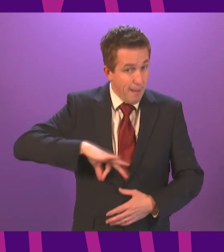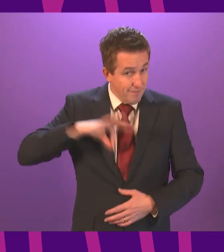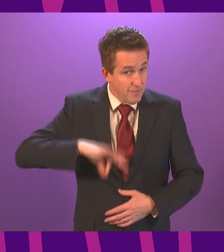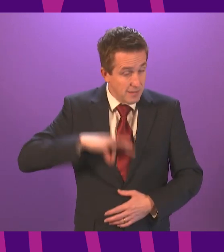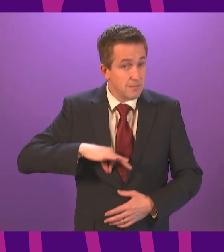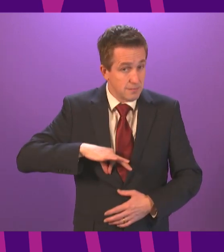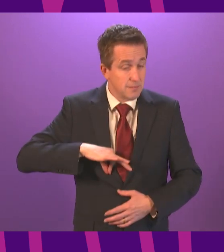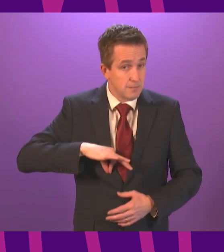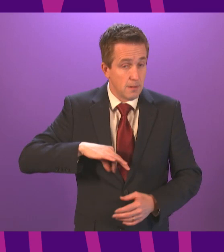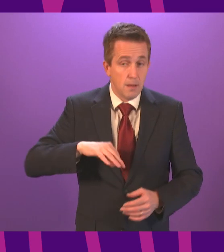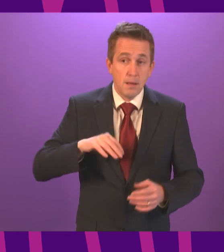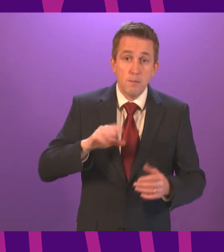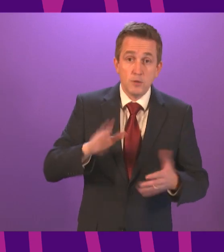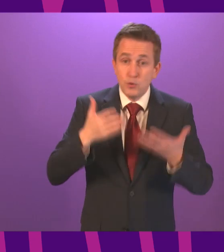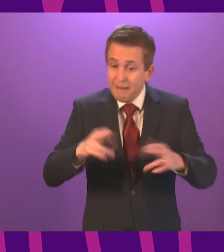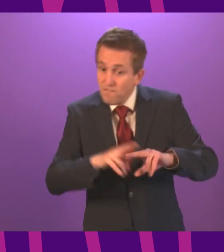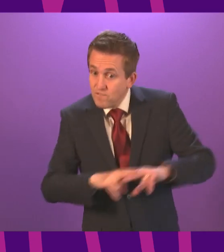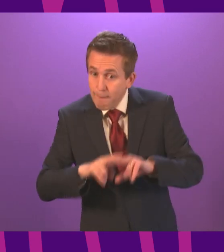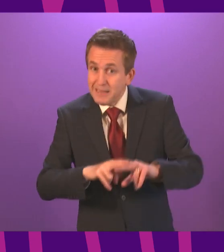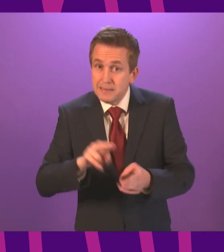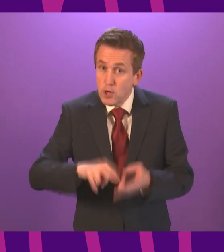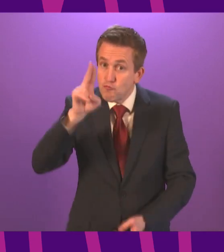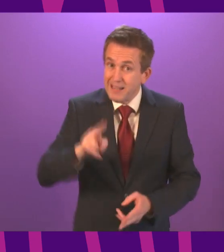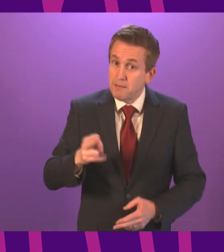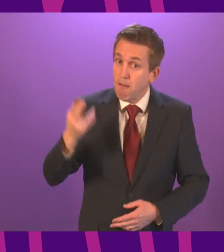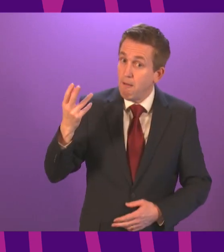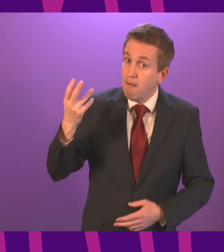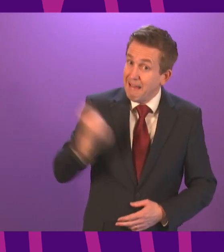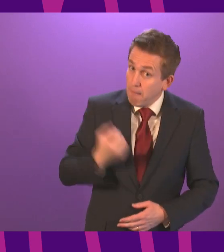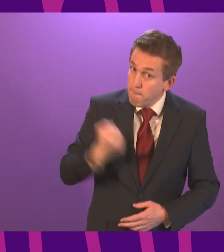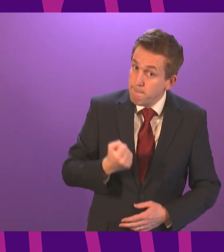a boost in income, will the First Minister consider backdating the Scottish child payment